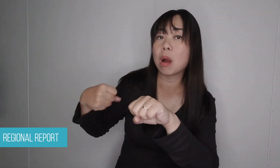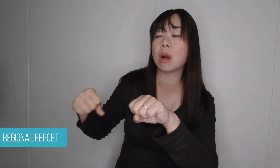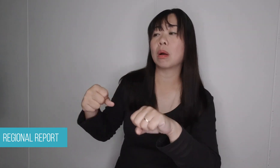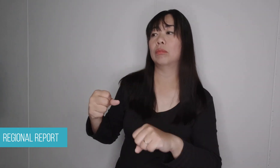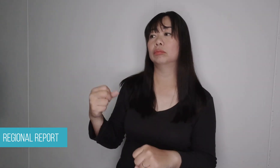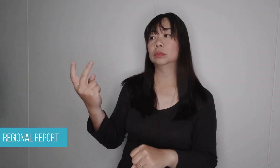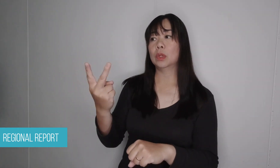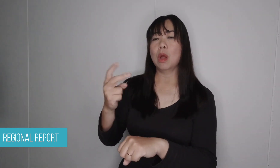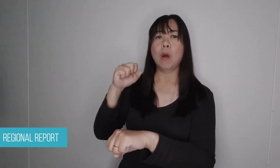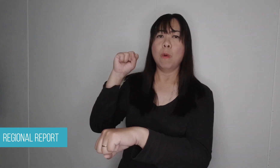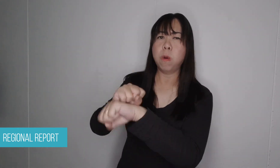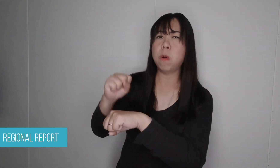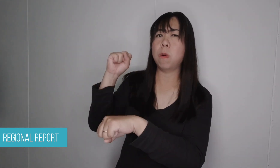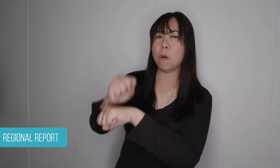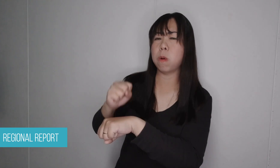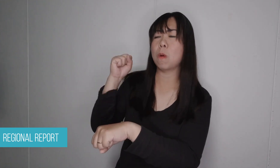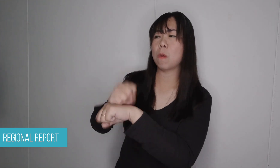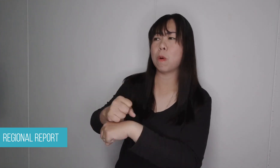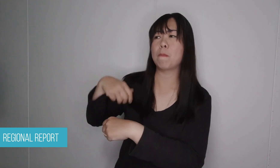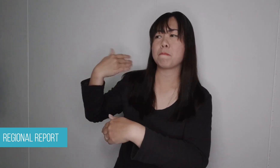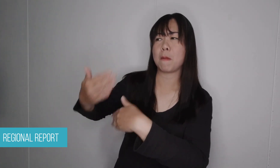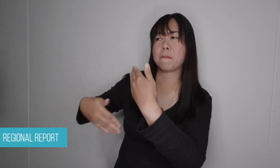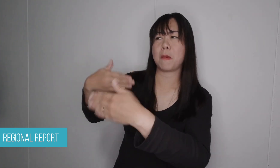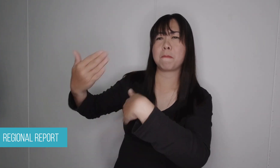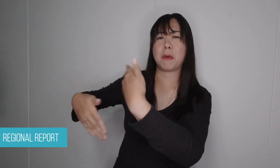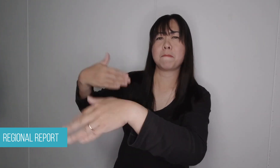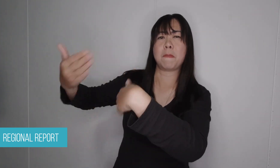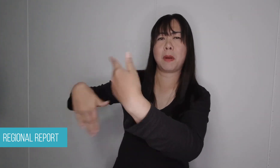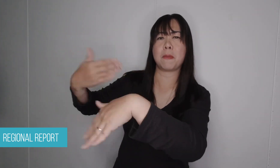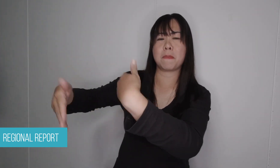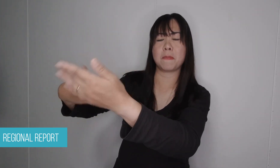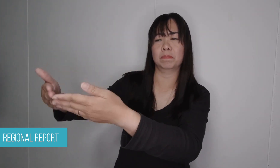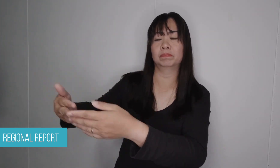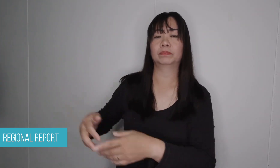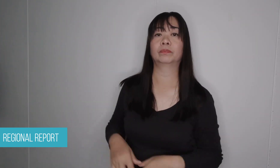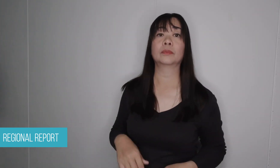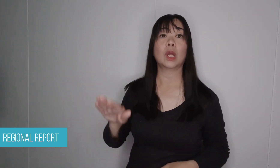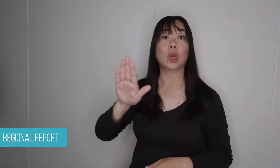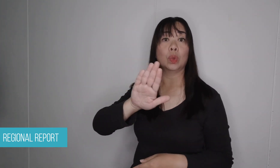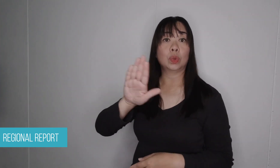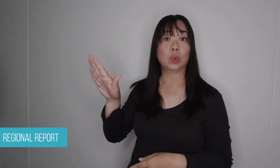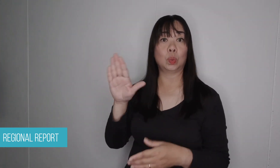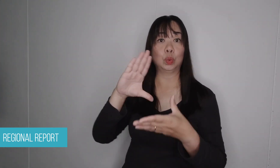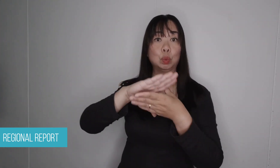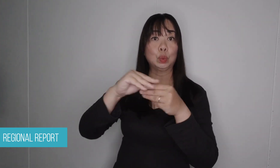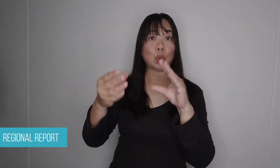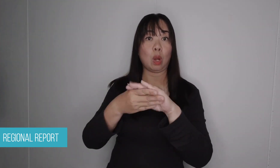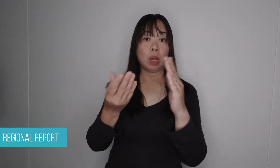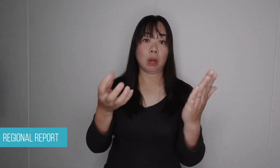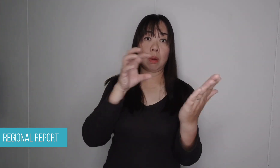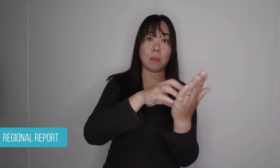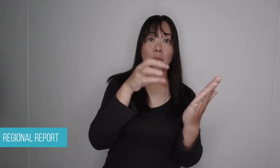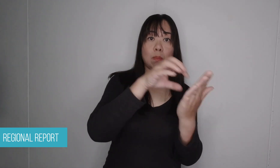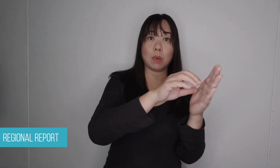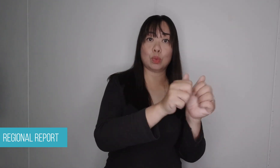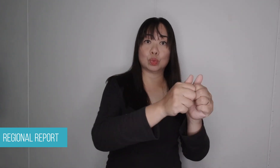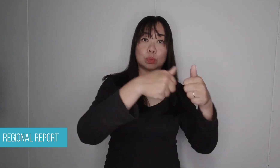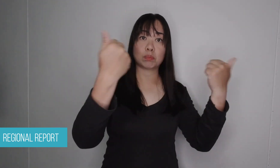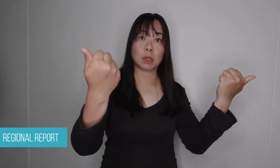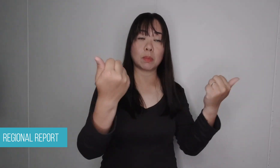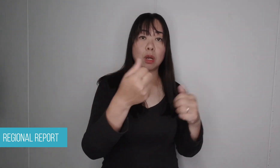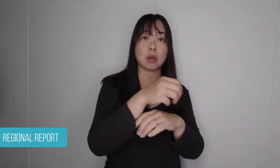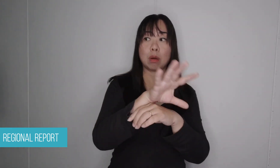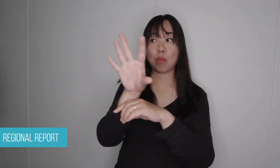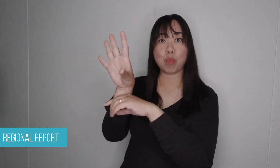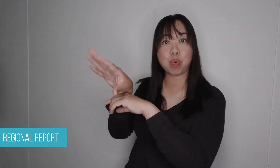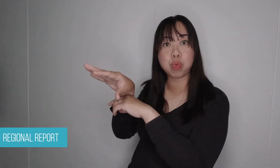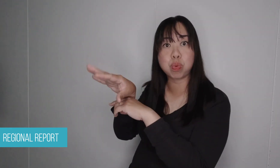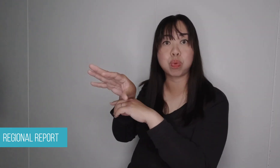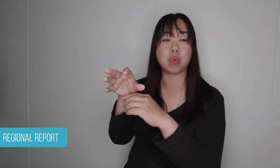worked hard. Their story was shared in the news and they received